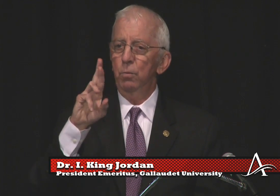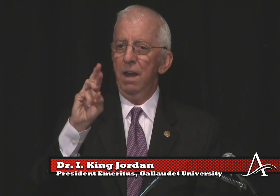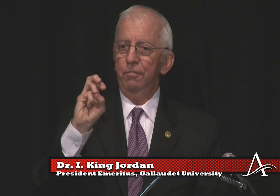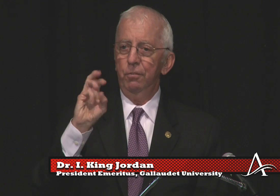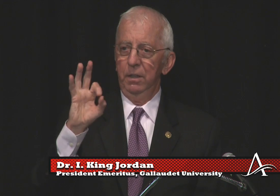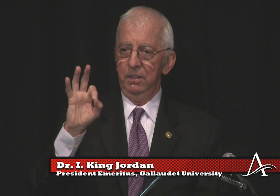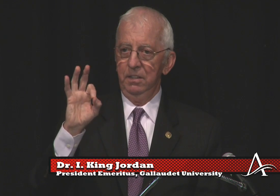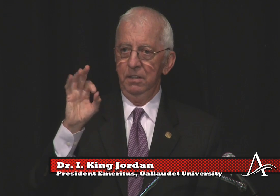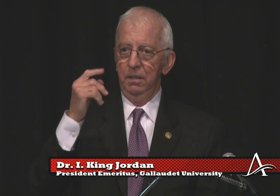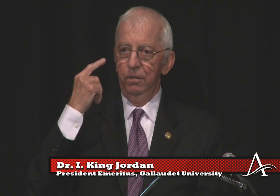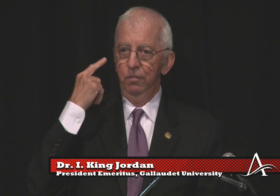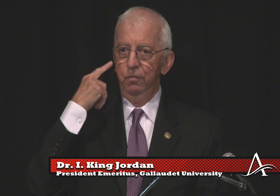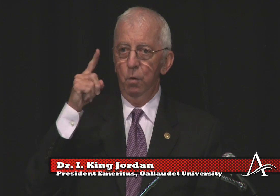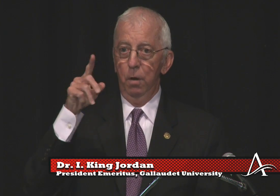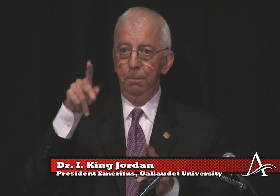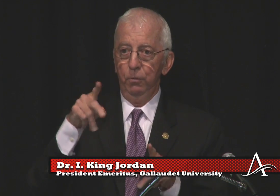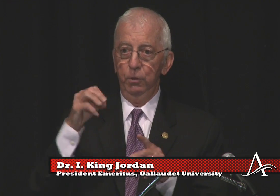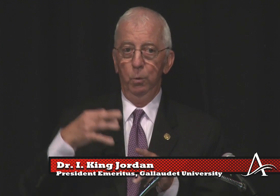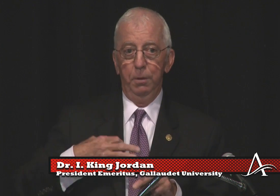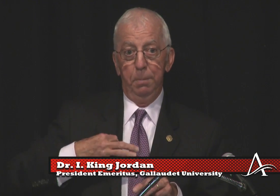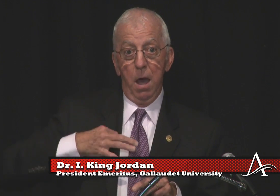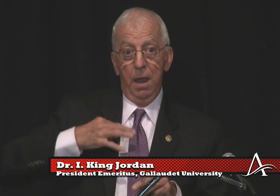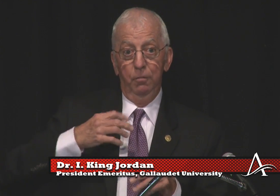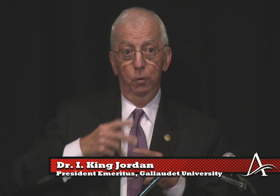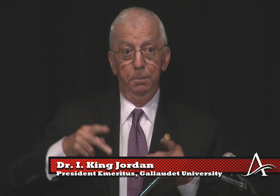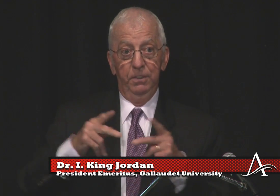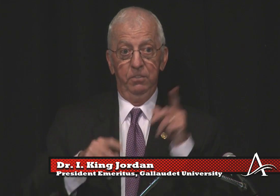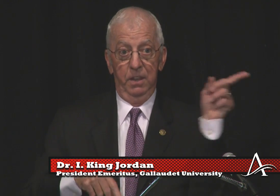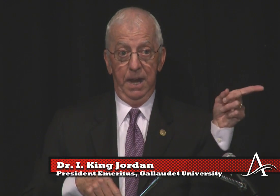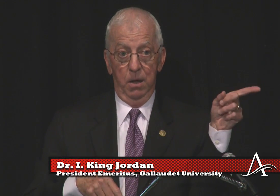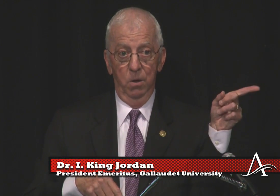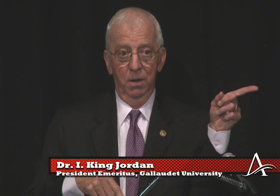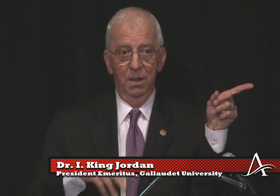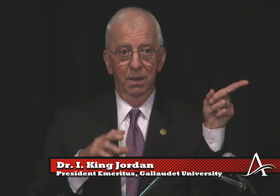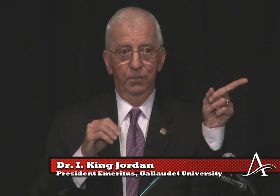reference for a person who was applying for a position there.